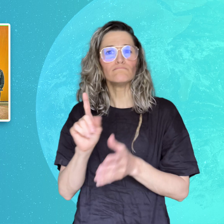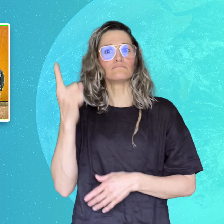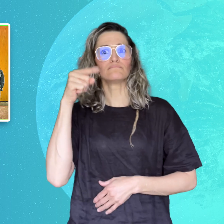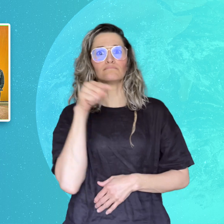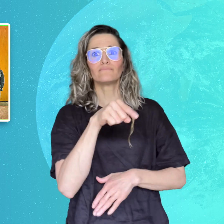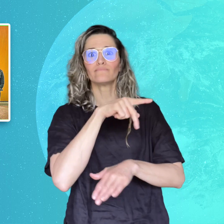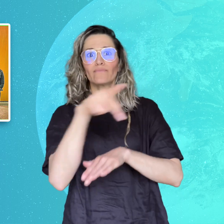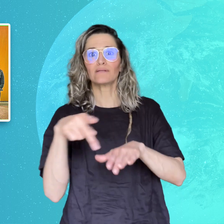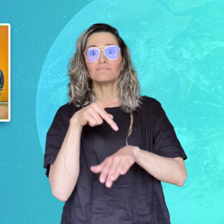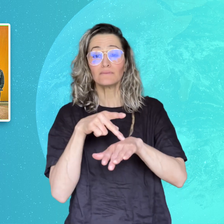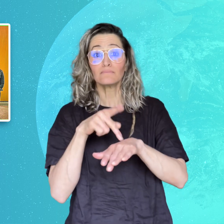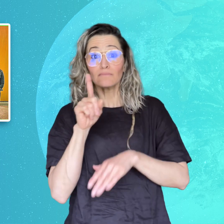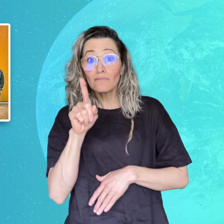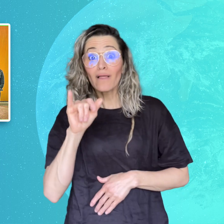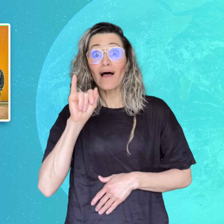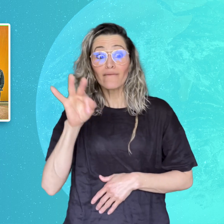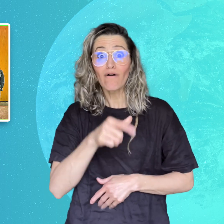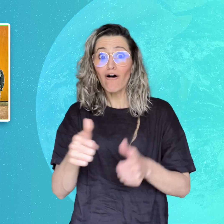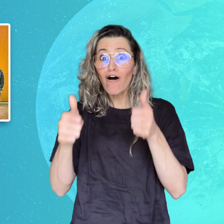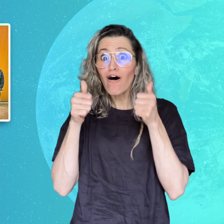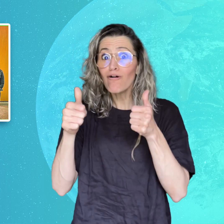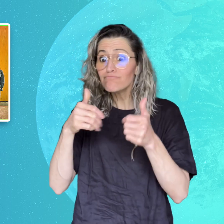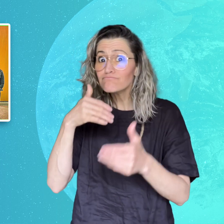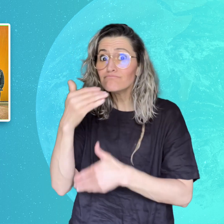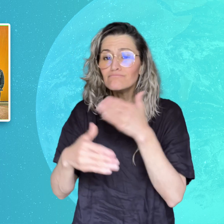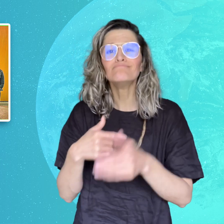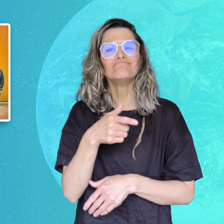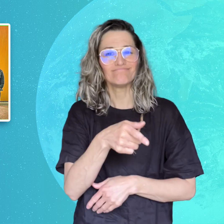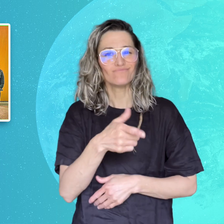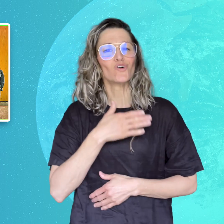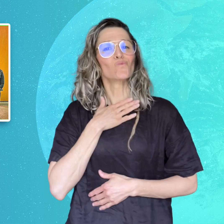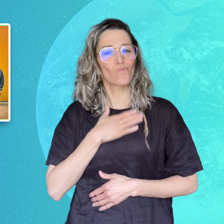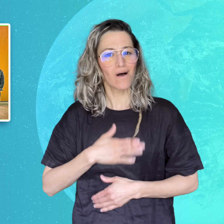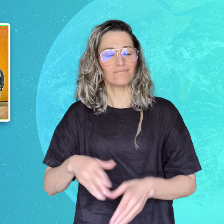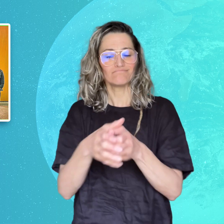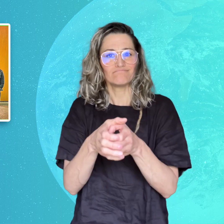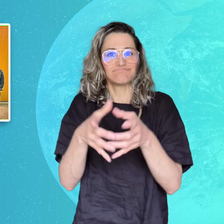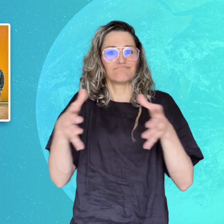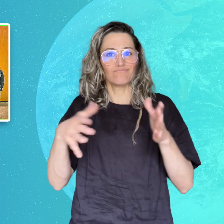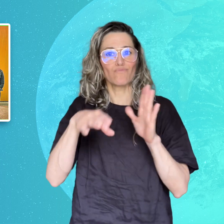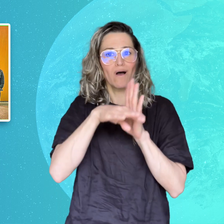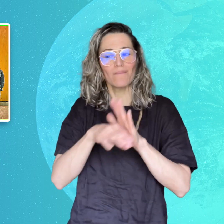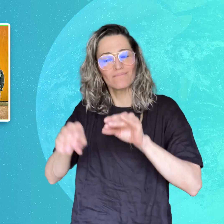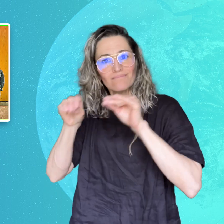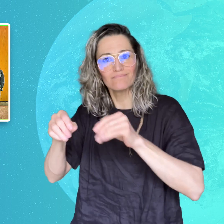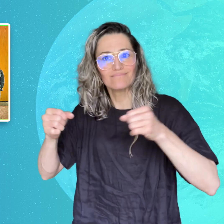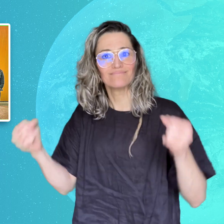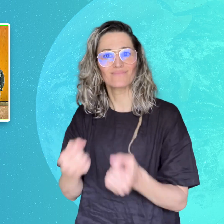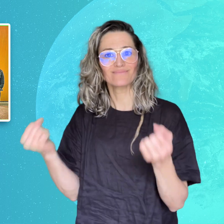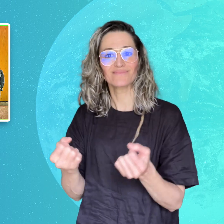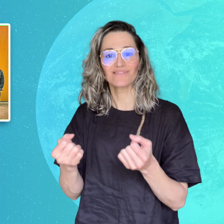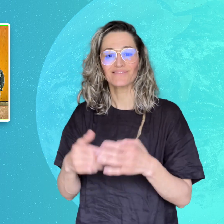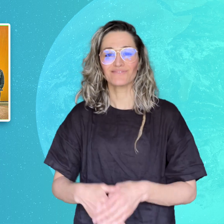If successful, they hope to expand the program.